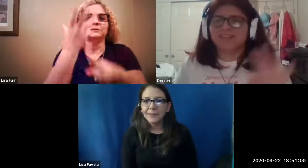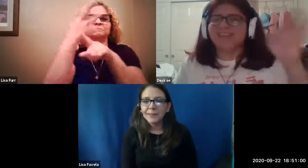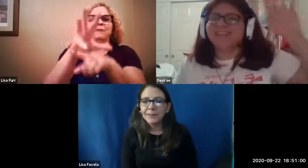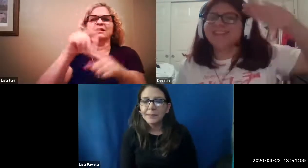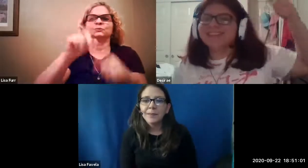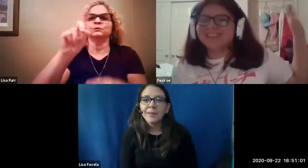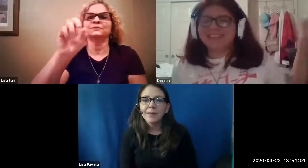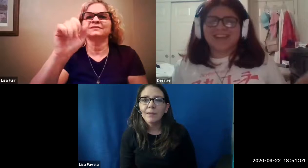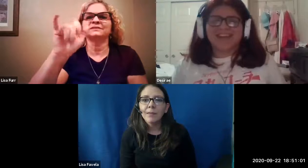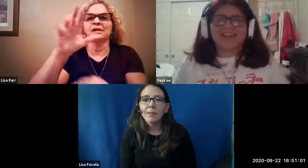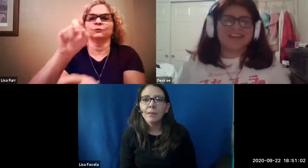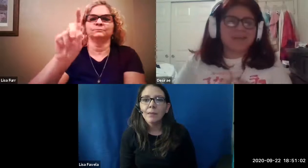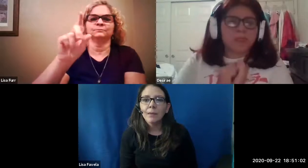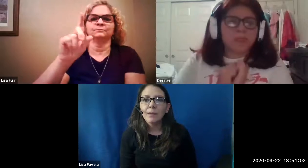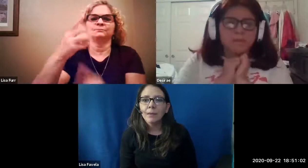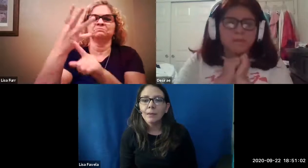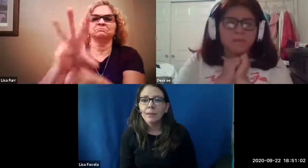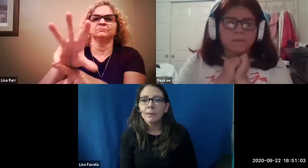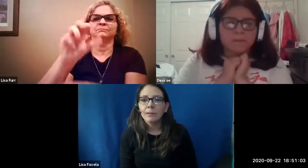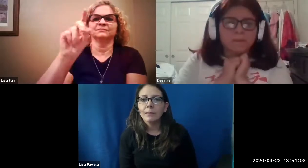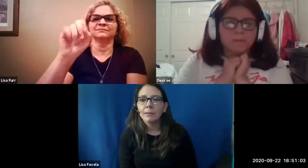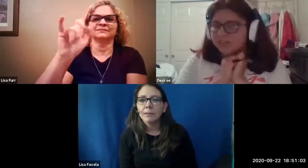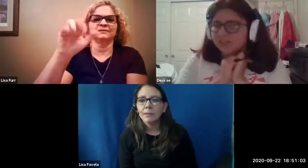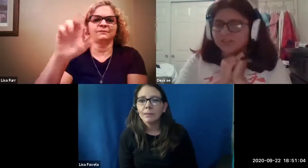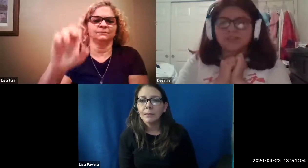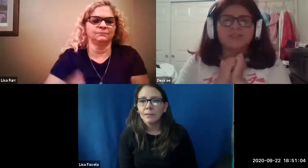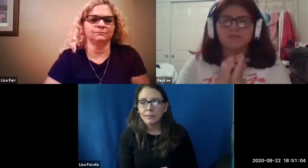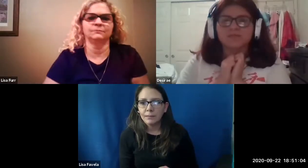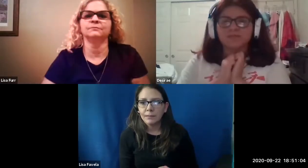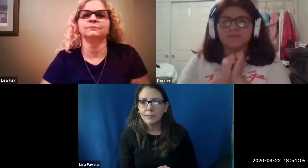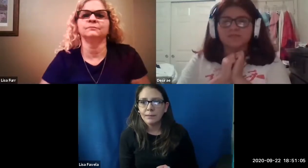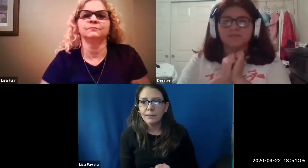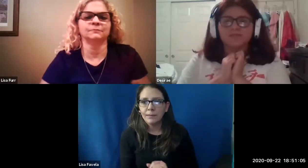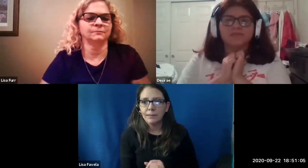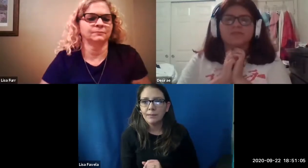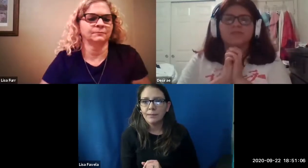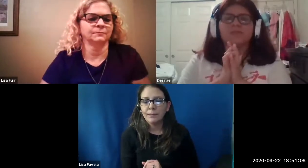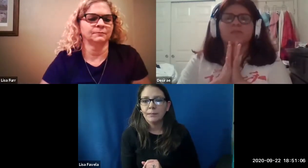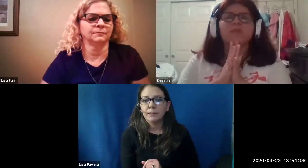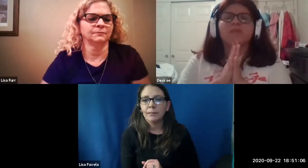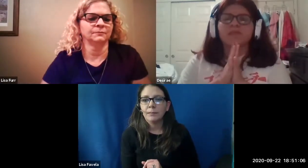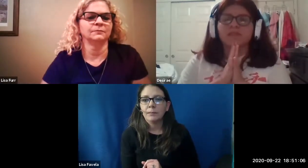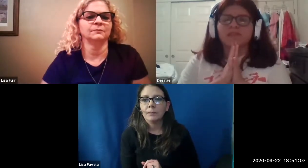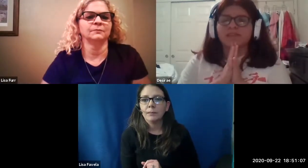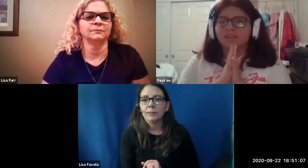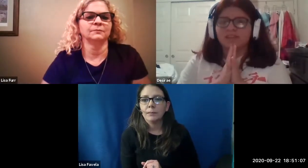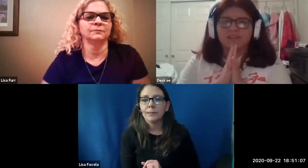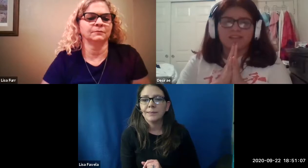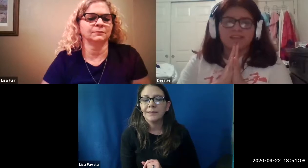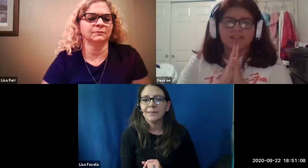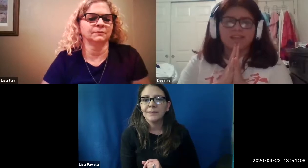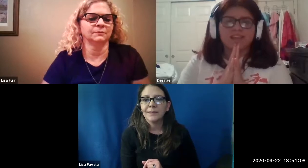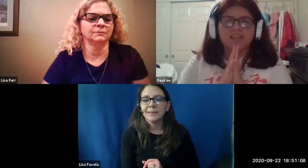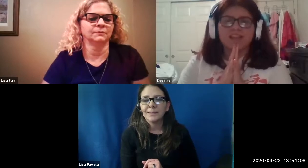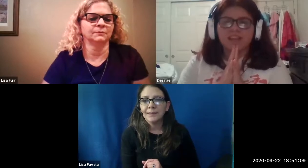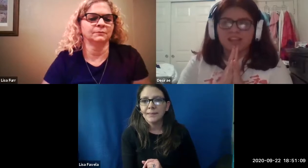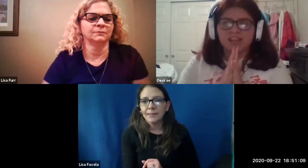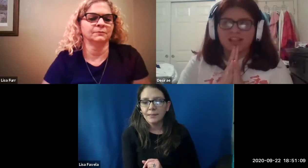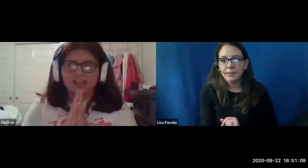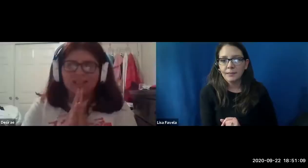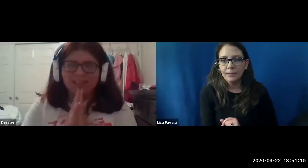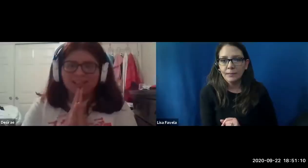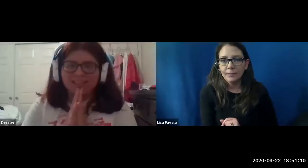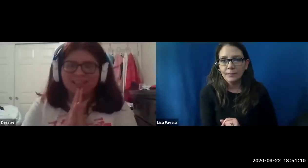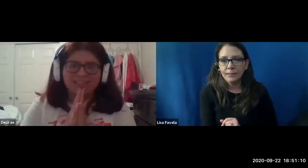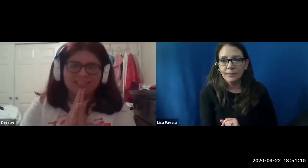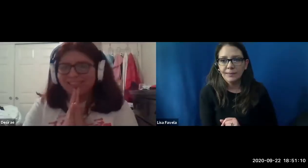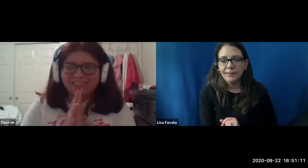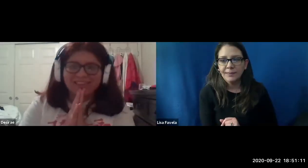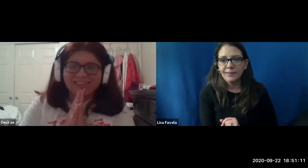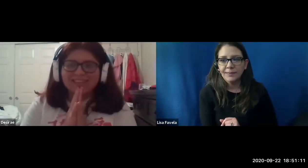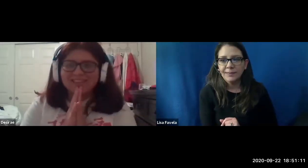hi uh desiree hang on one second let me